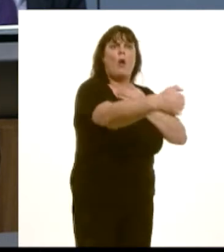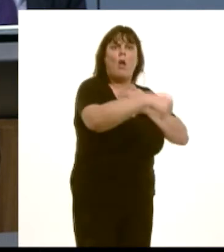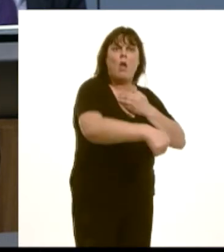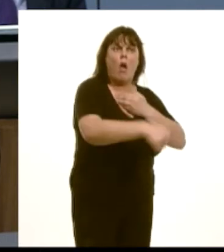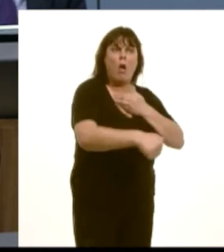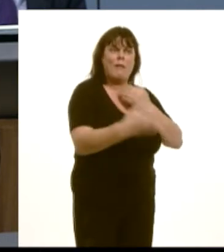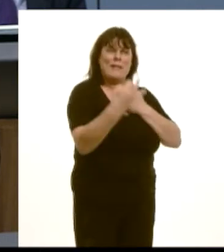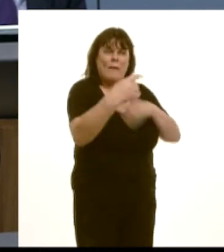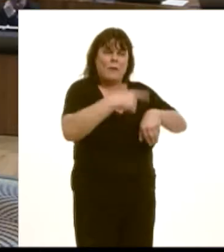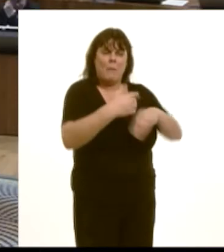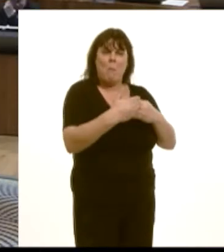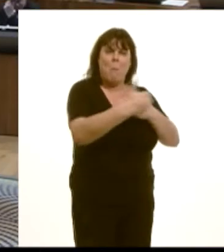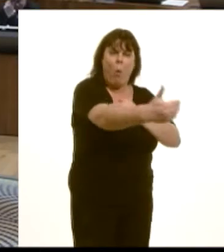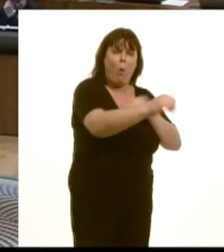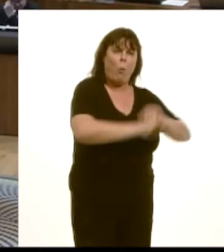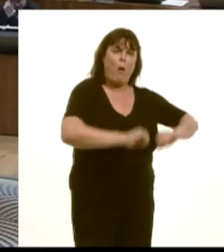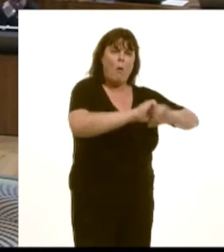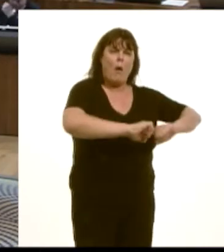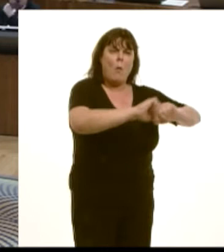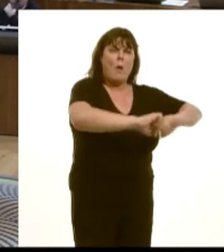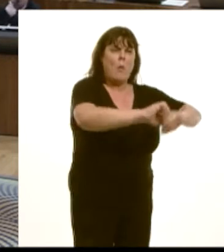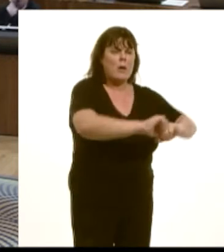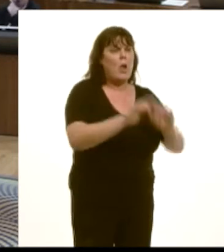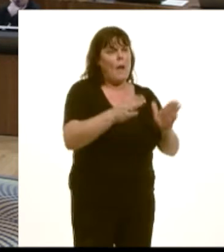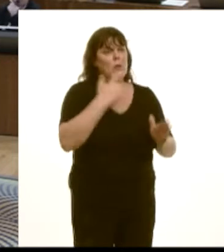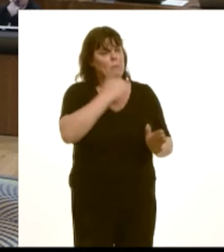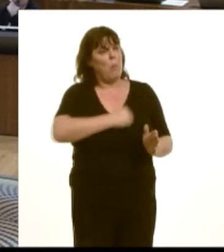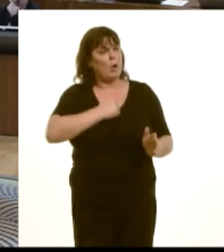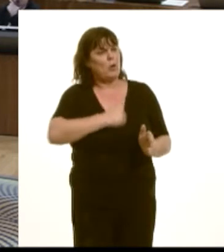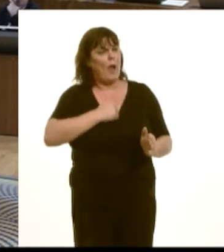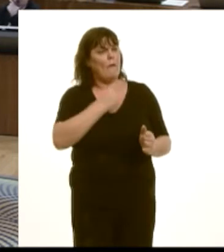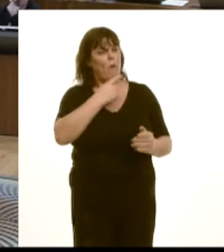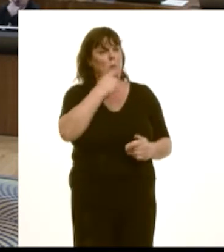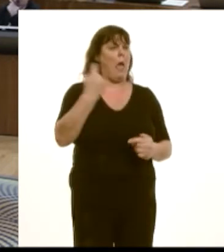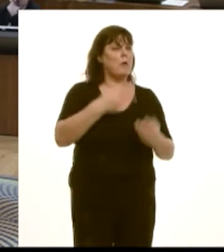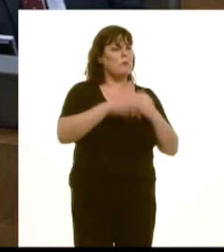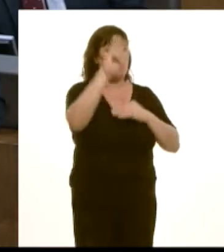after six months than you would be in England. Will you apologise for misleading the Welsh public? Carwyn Jones: Not at all. That is the situation